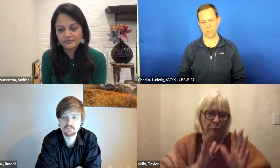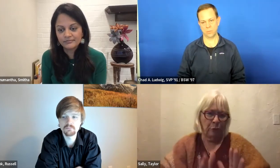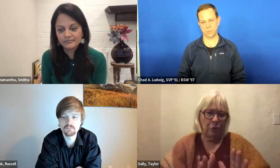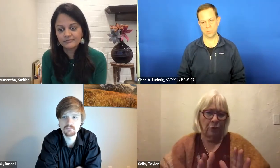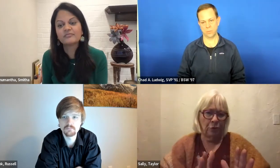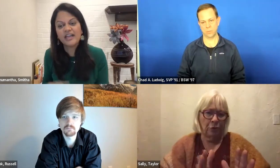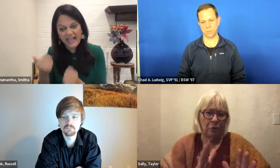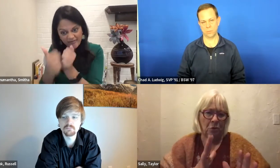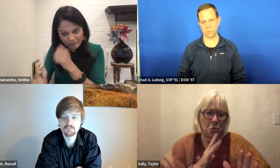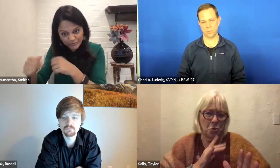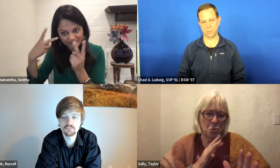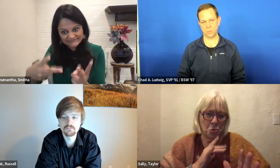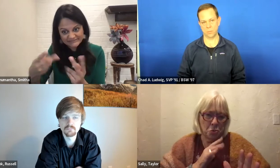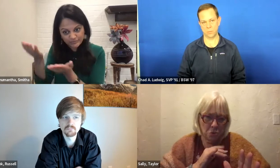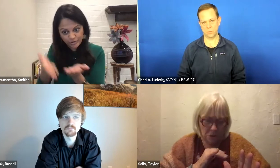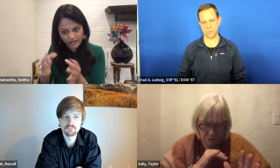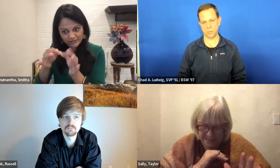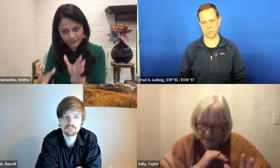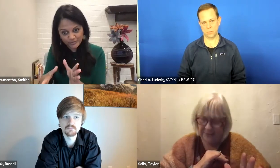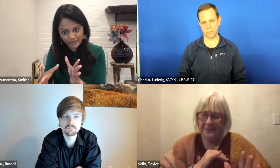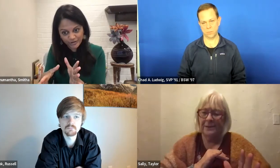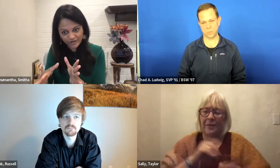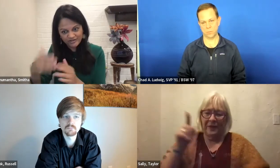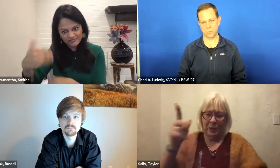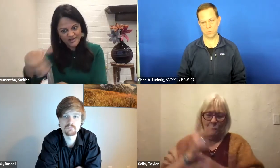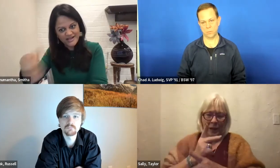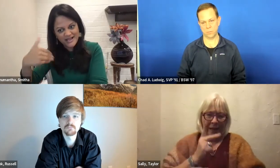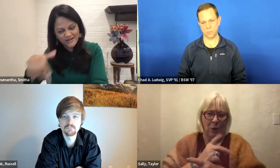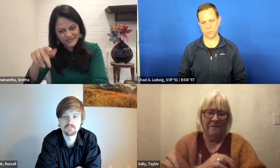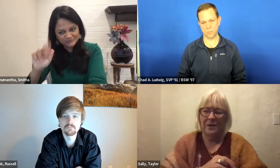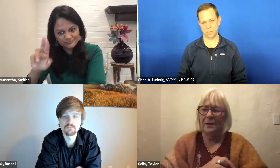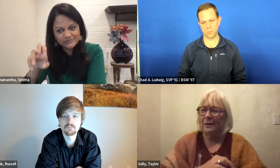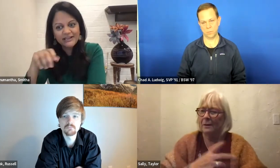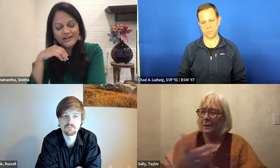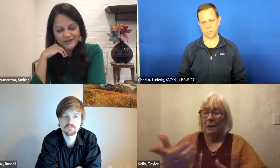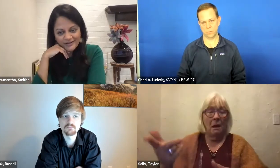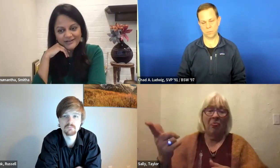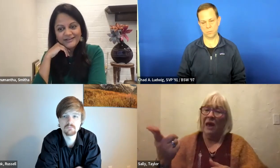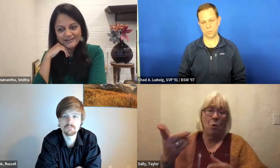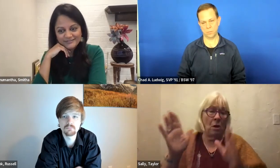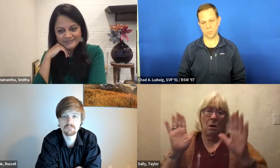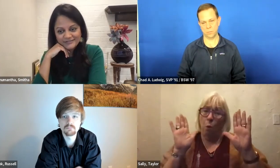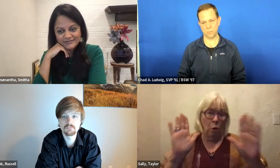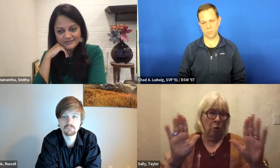and they would always bring an interpreter with them. Oh, they brought an interpreter with them? Wow. That's rare.